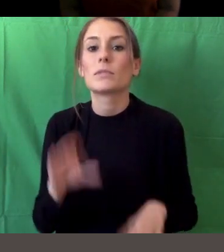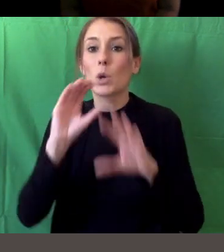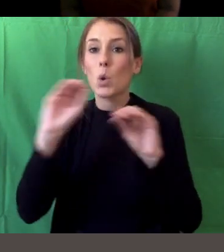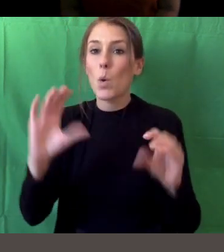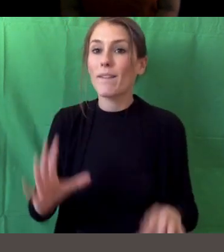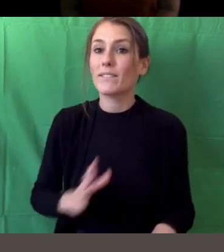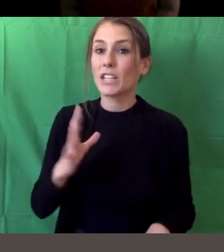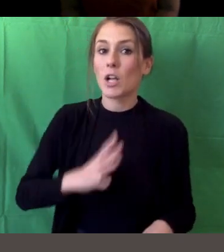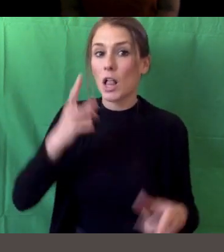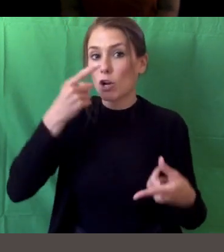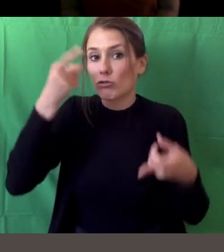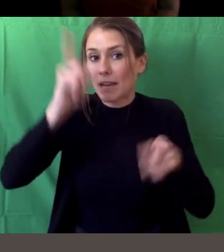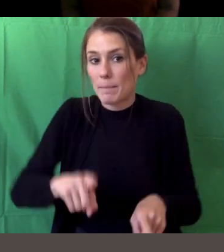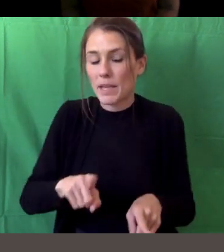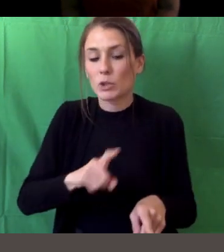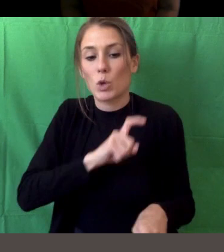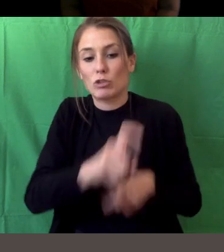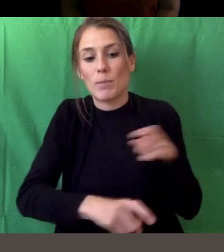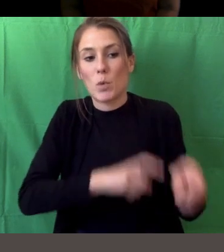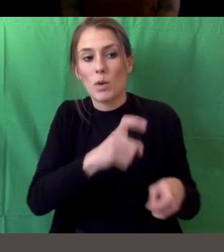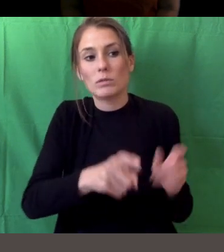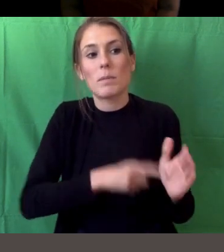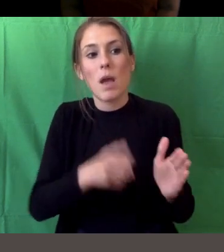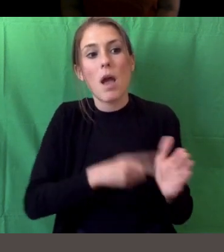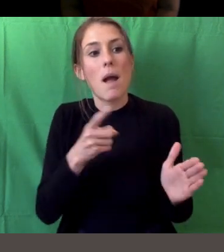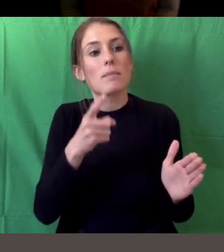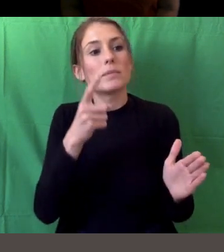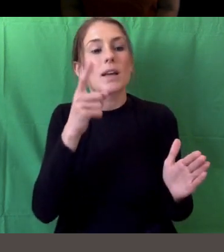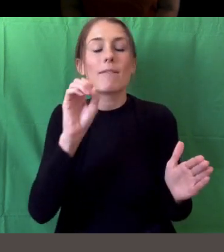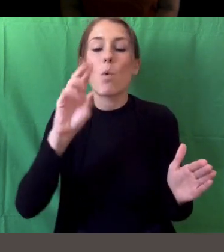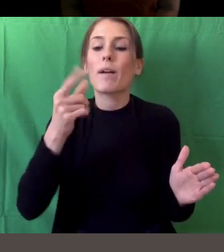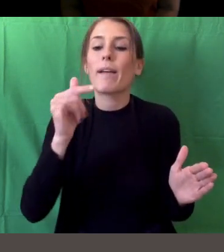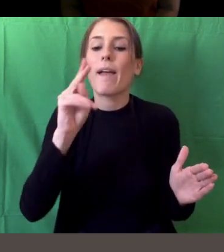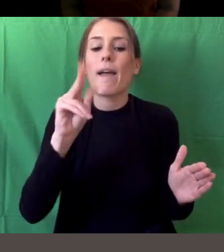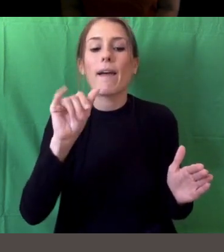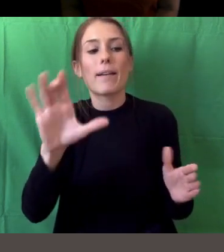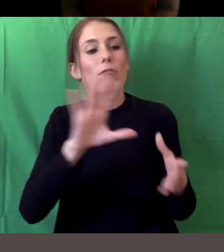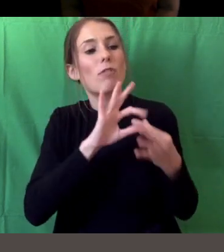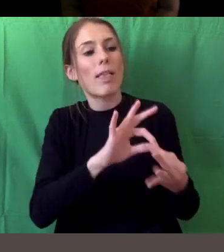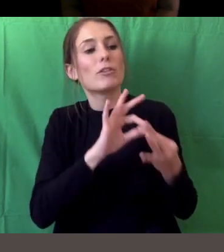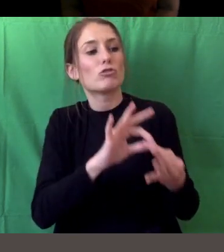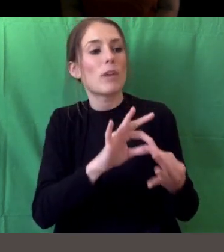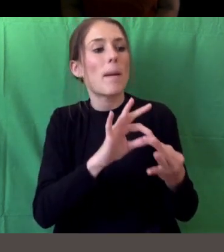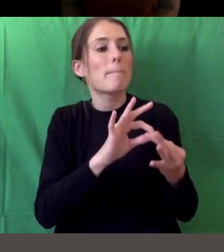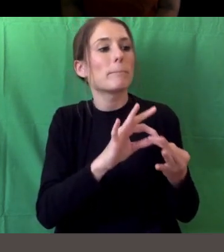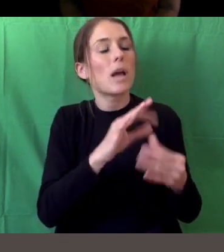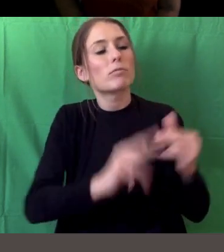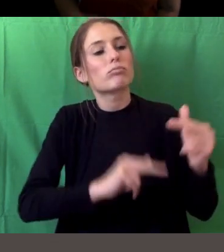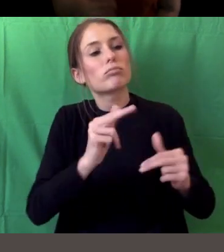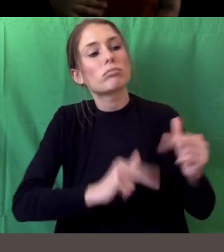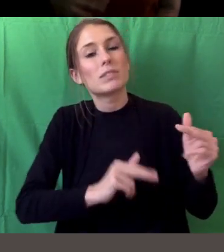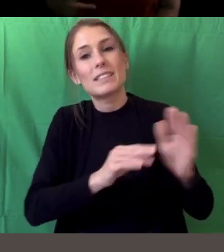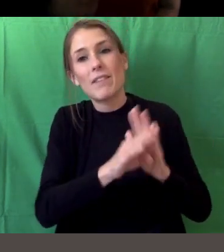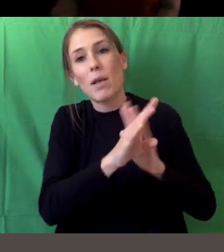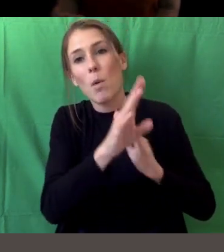The other thing is there's no official agreement to contribute. And so sometimes organic relationships build over time where someone is involved a little